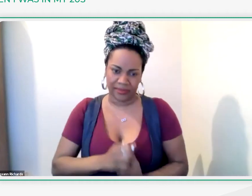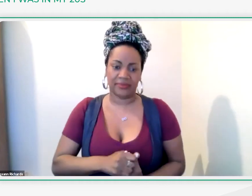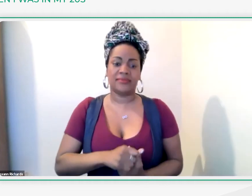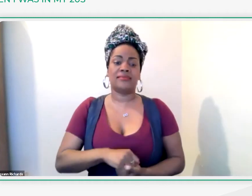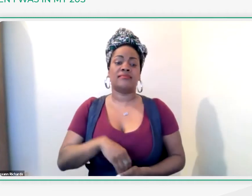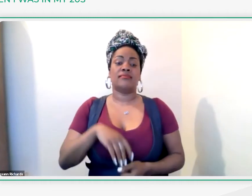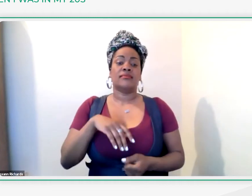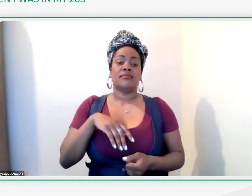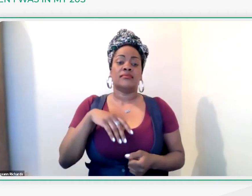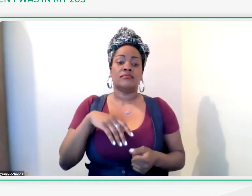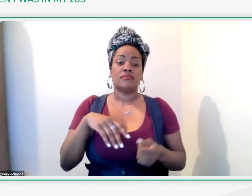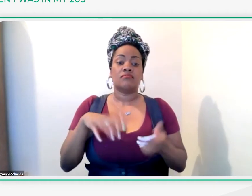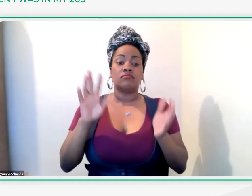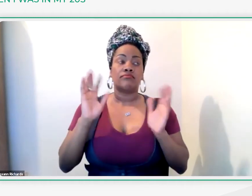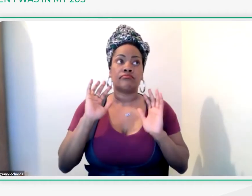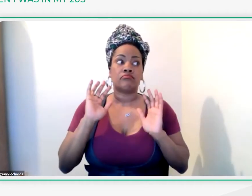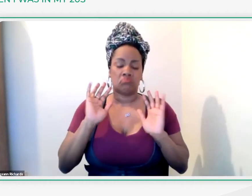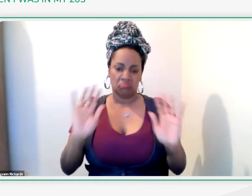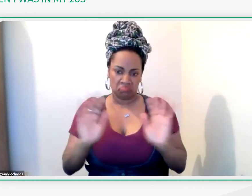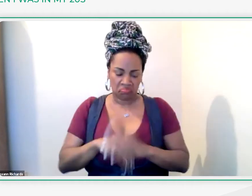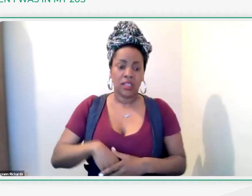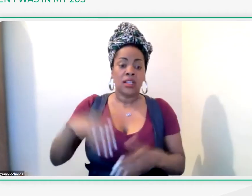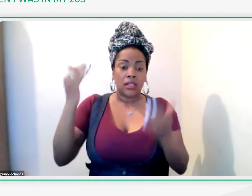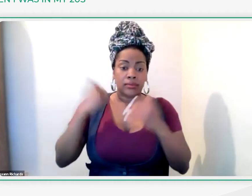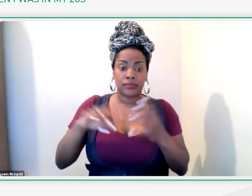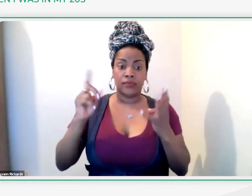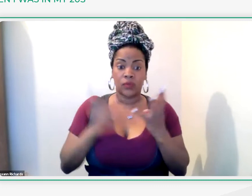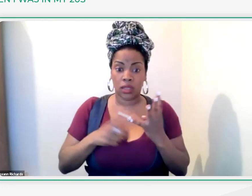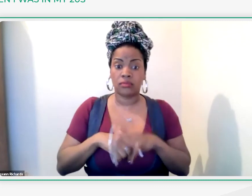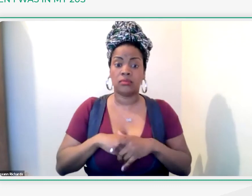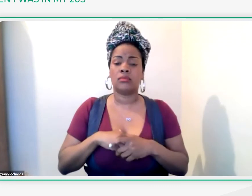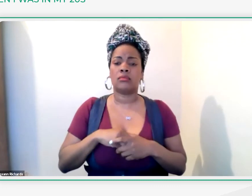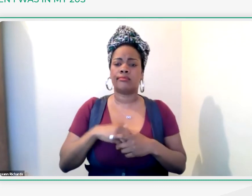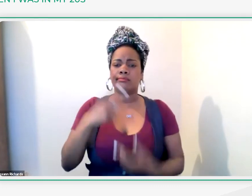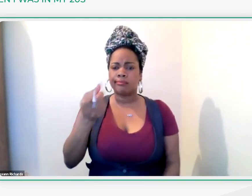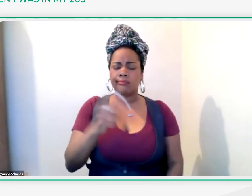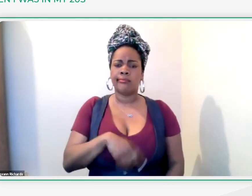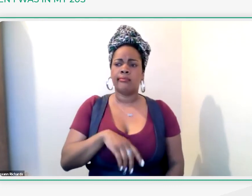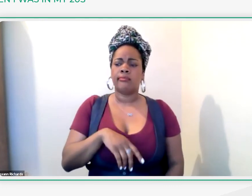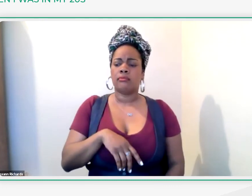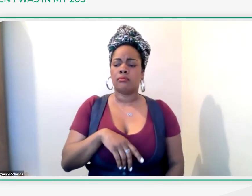And you're going to have that available by just doing your everyday purchases. Let's see.